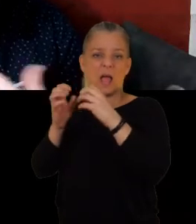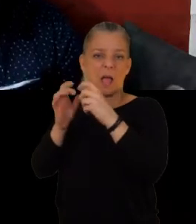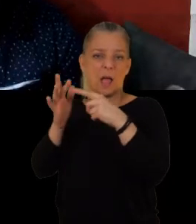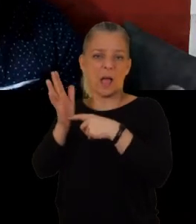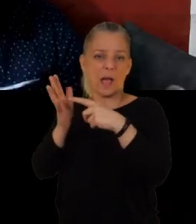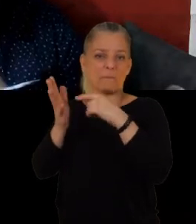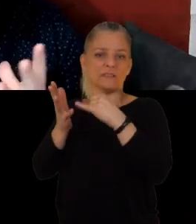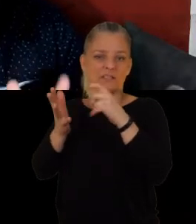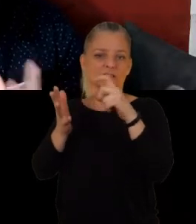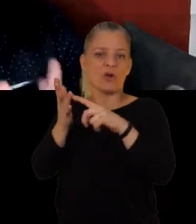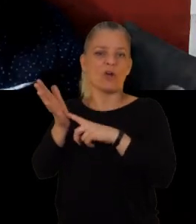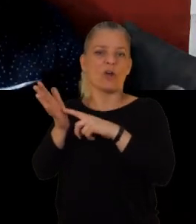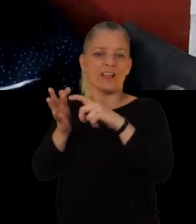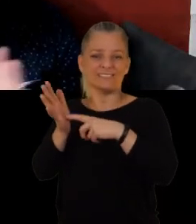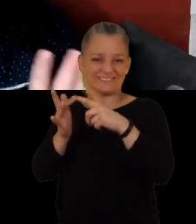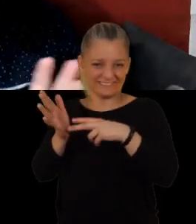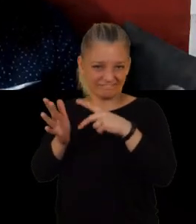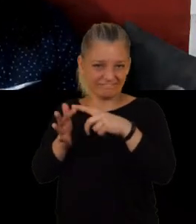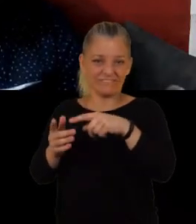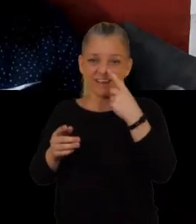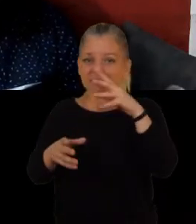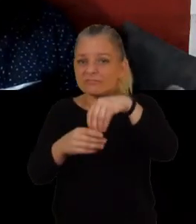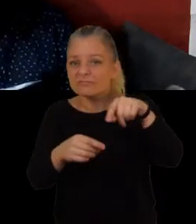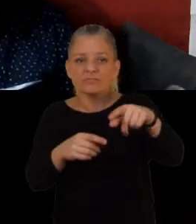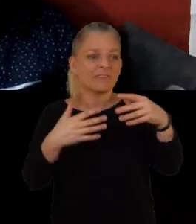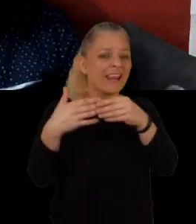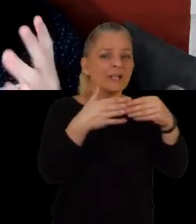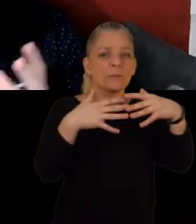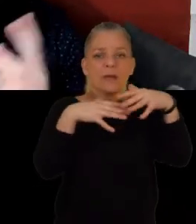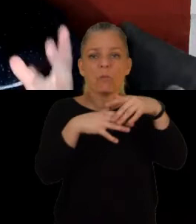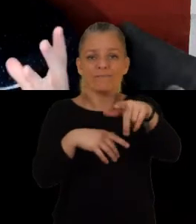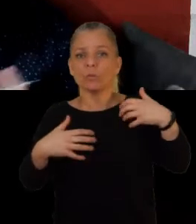for an organization called Habitus Collective you can just google that and also come along to our